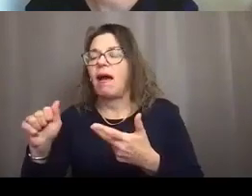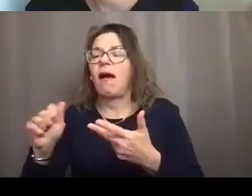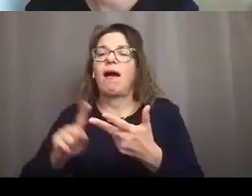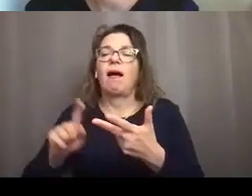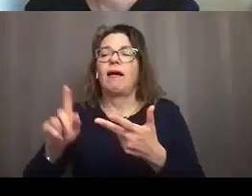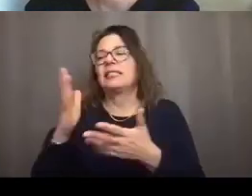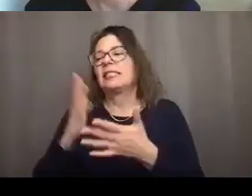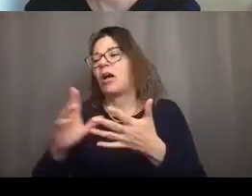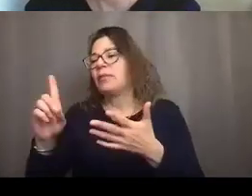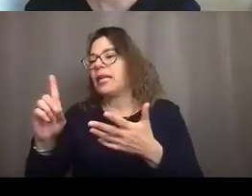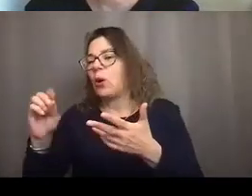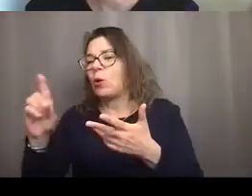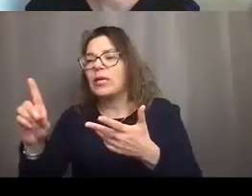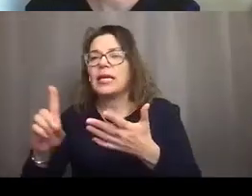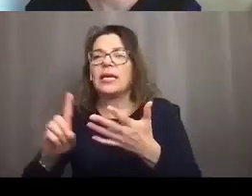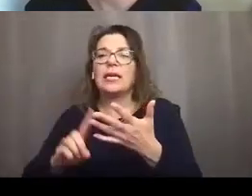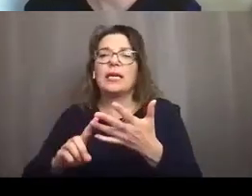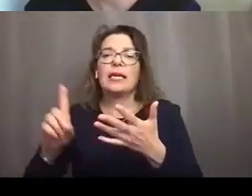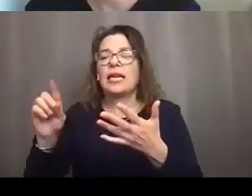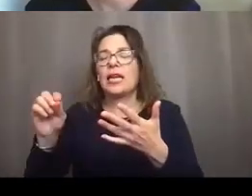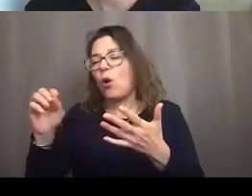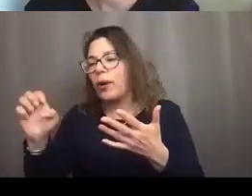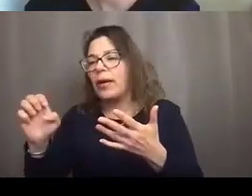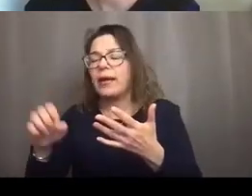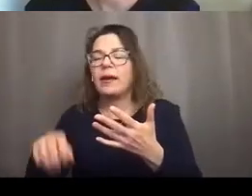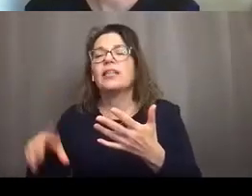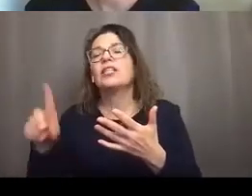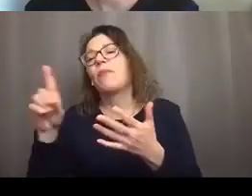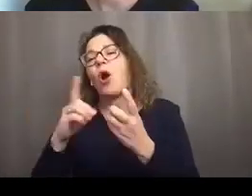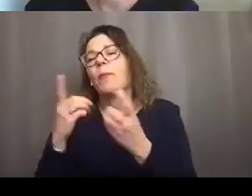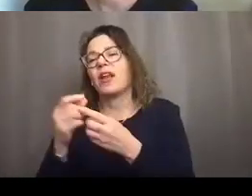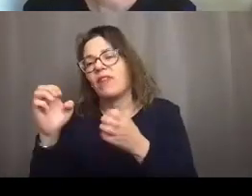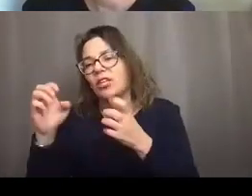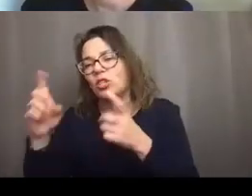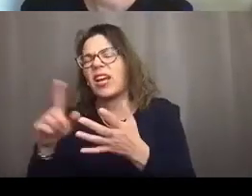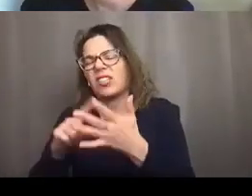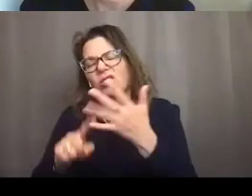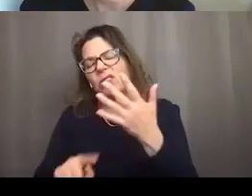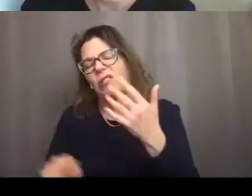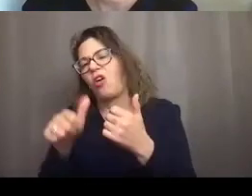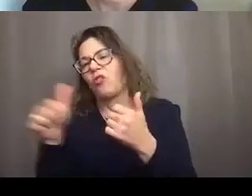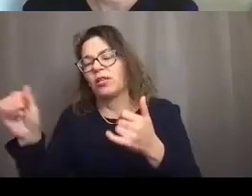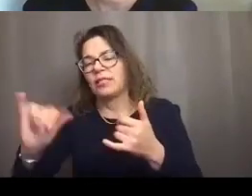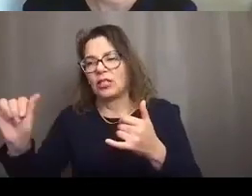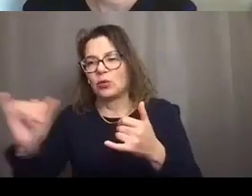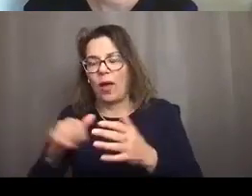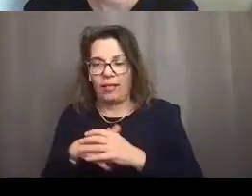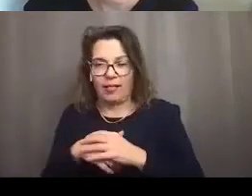the Department of Education, some others as well. Megan Columbus: Great, thank you.